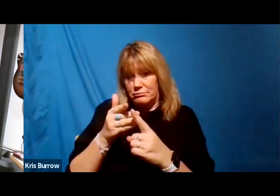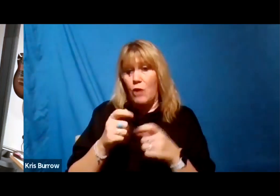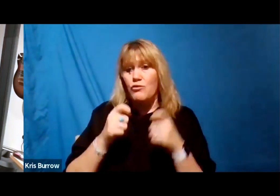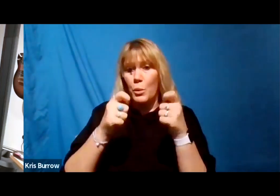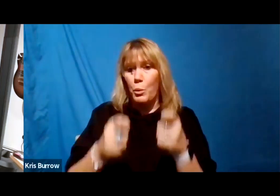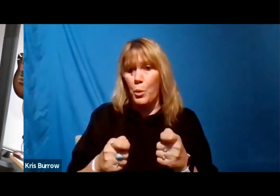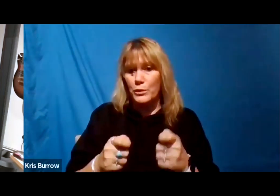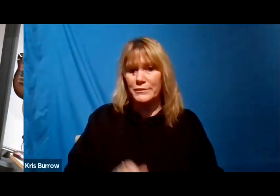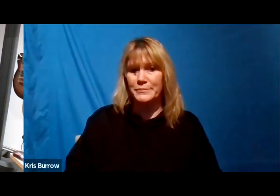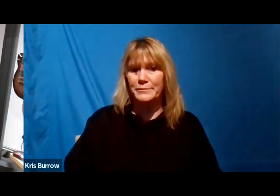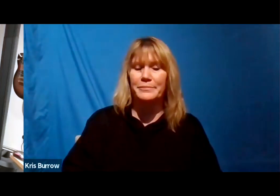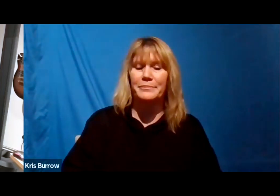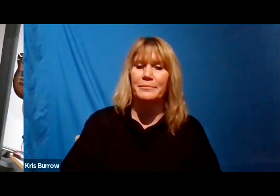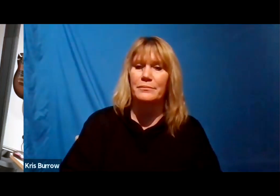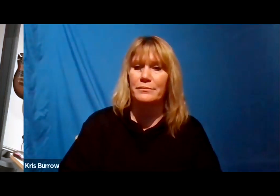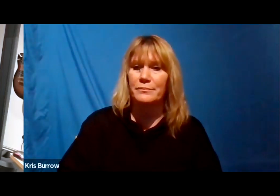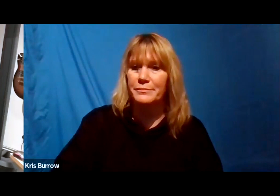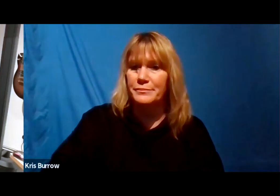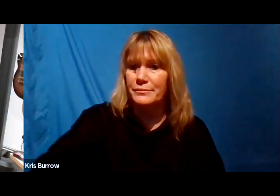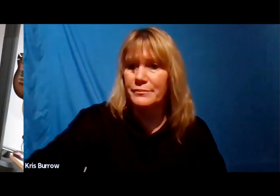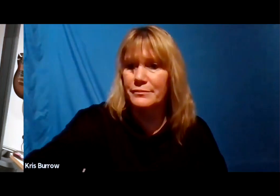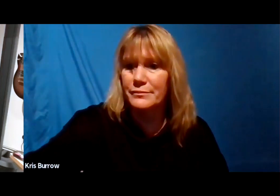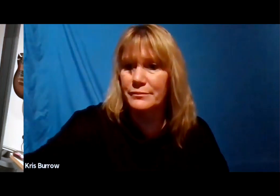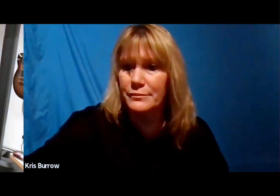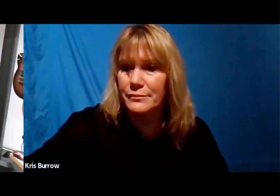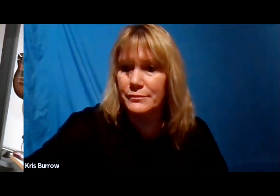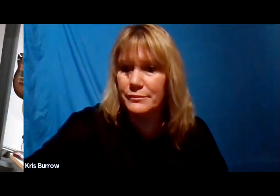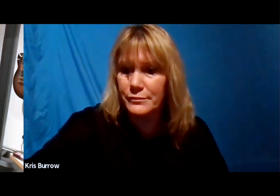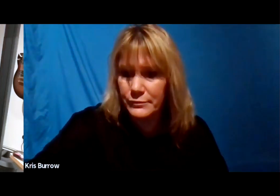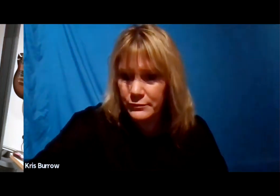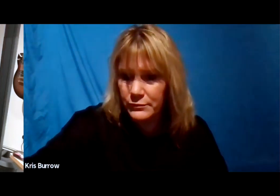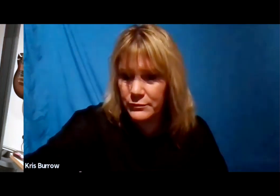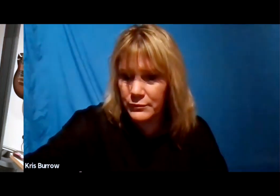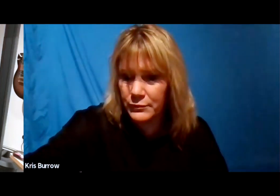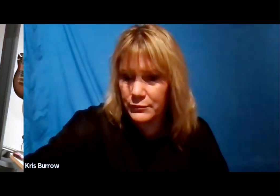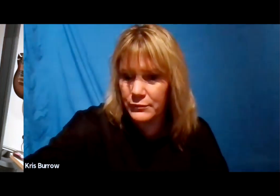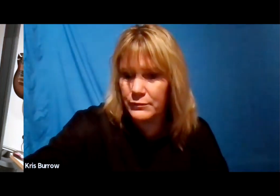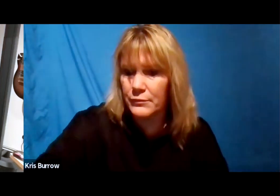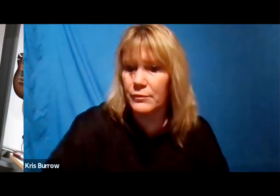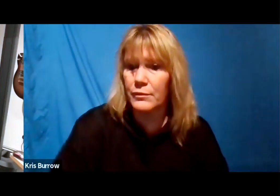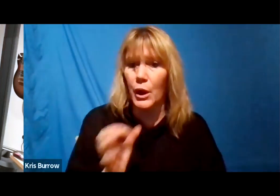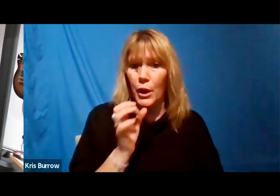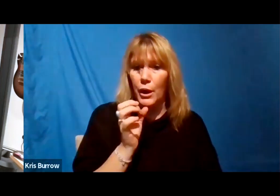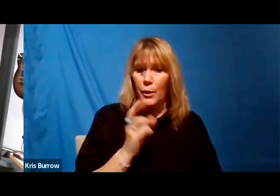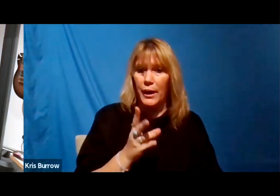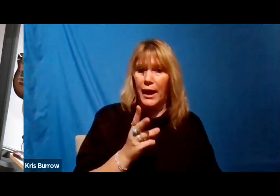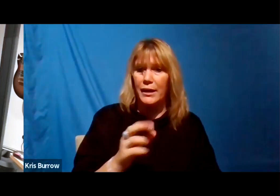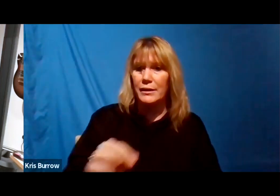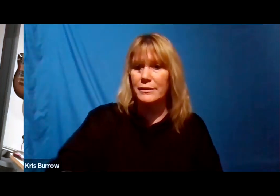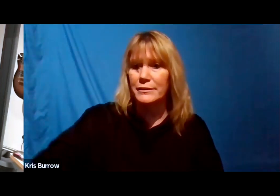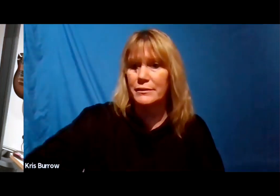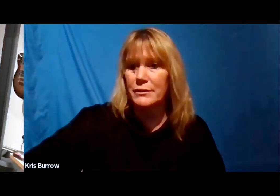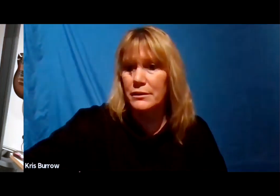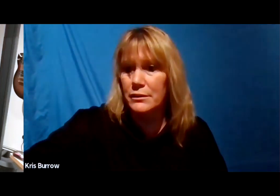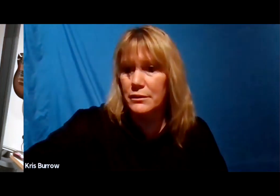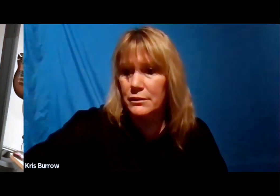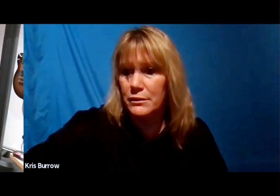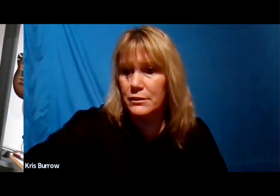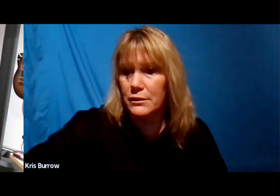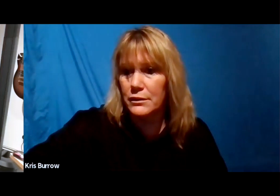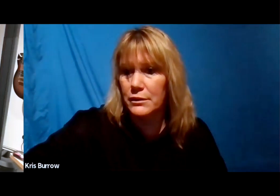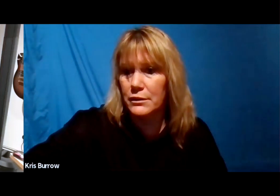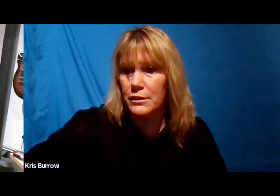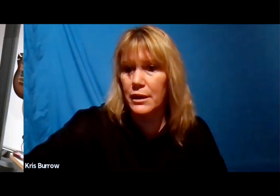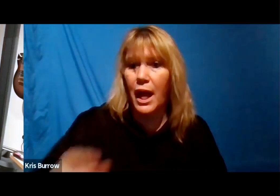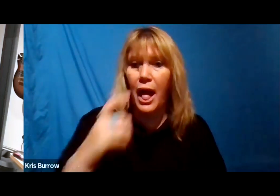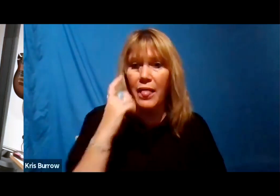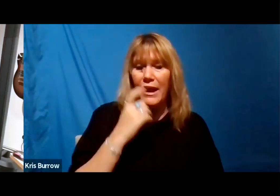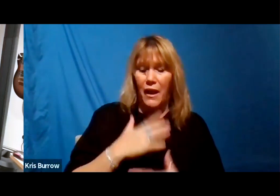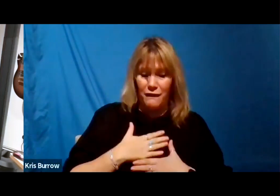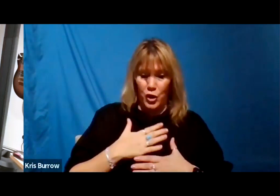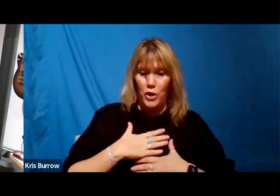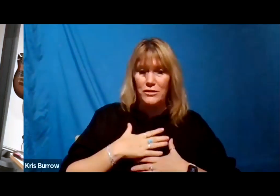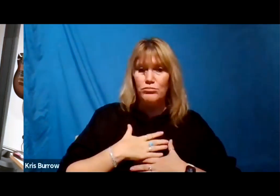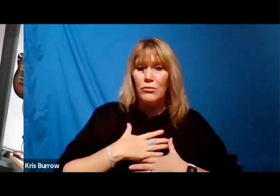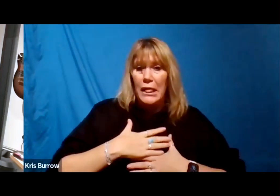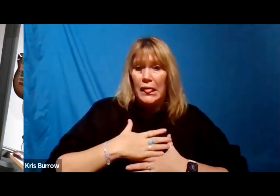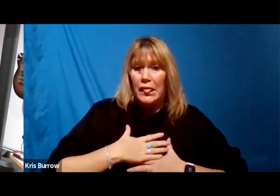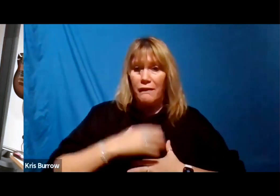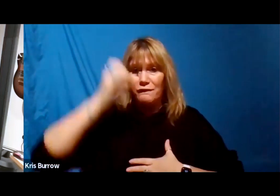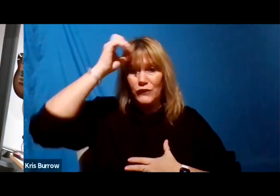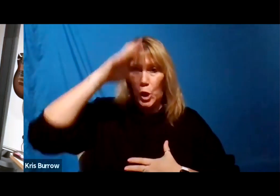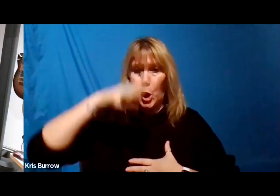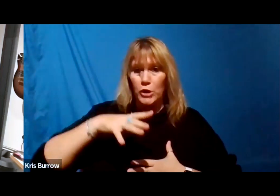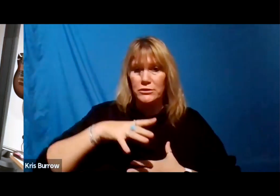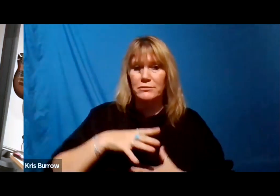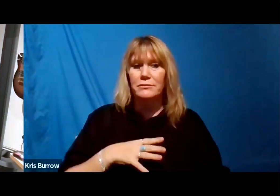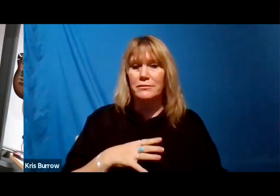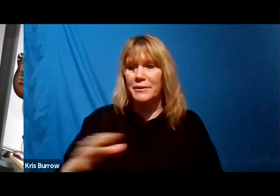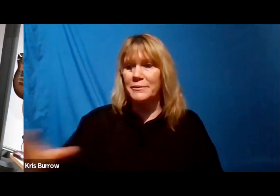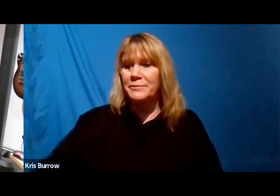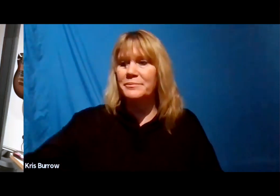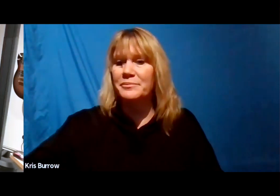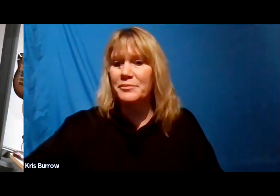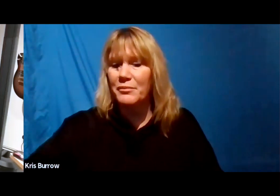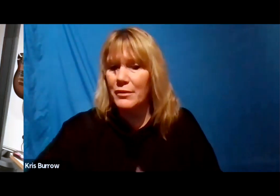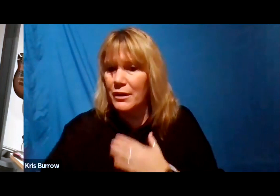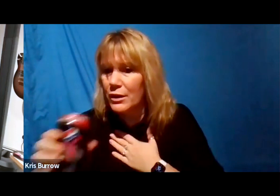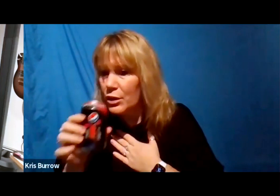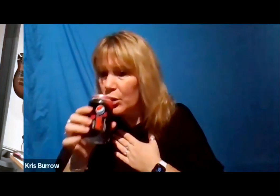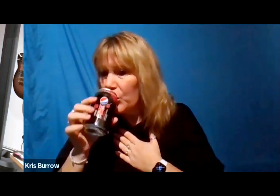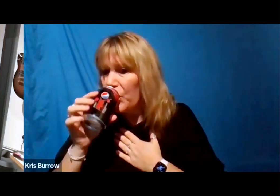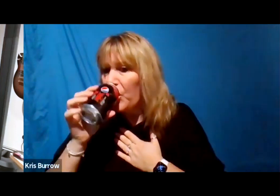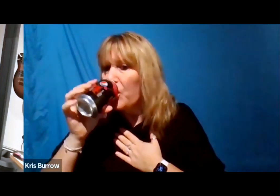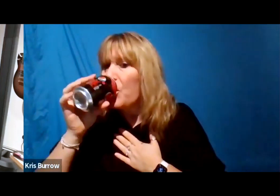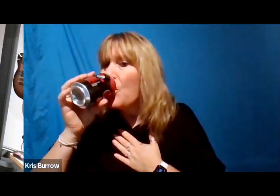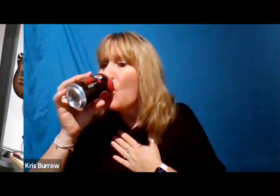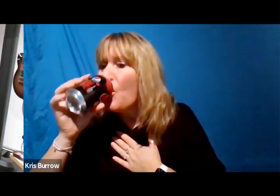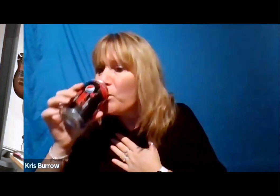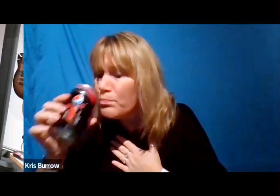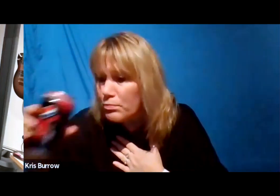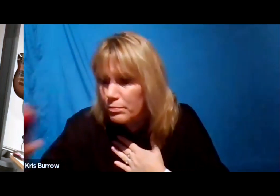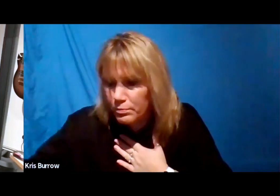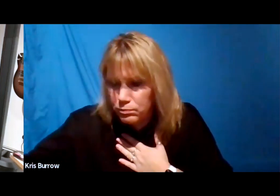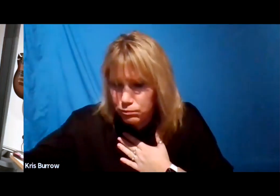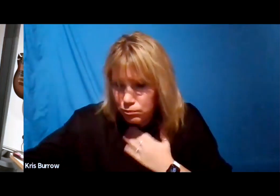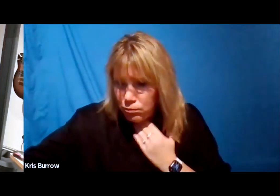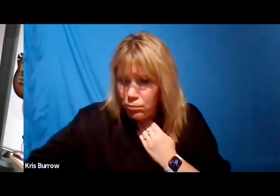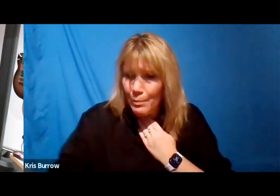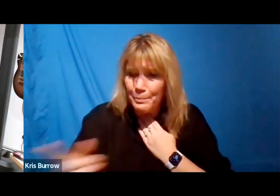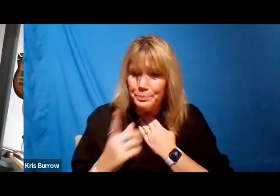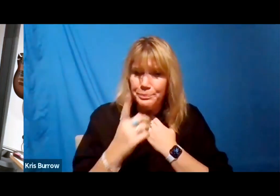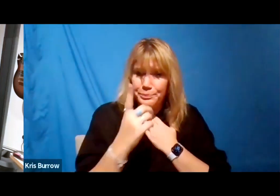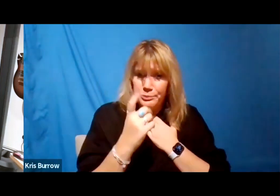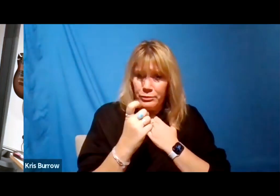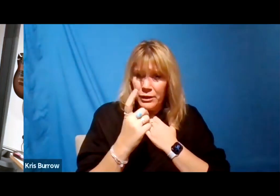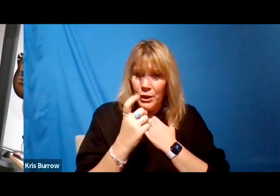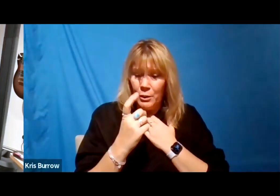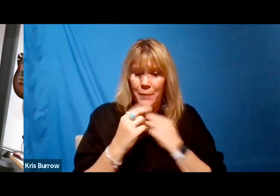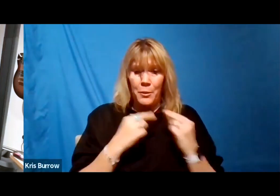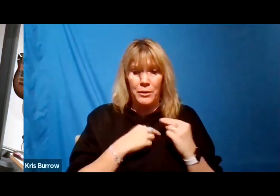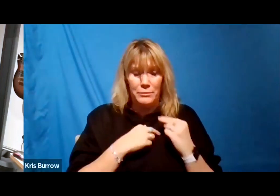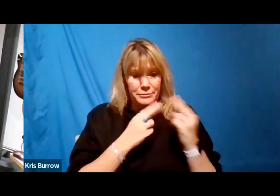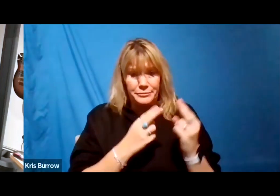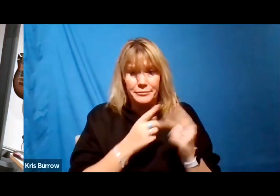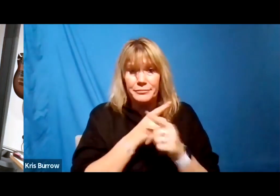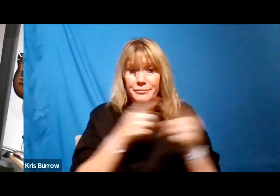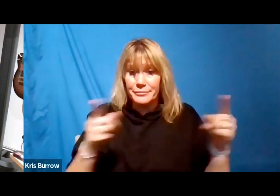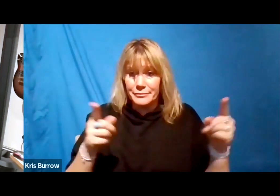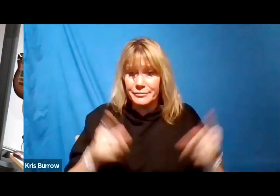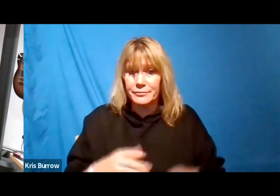Tear up the tracks that dictate where we're going